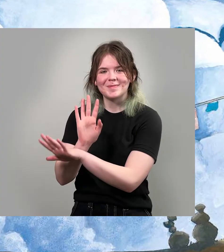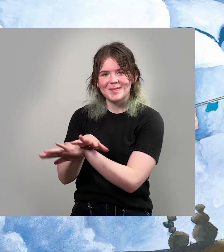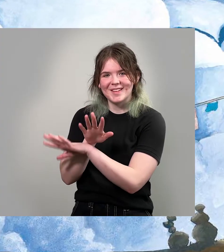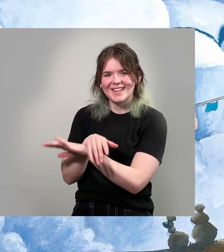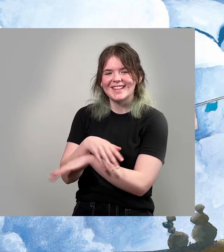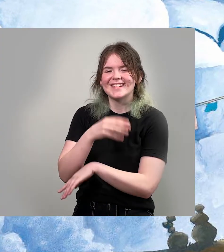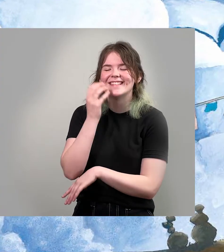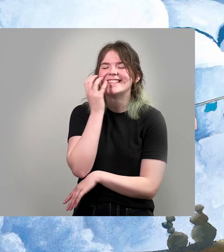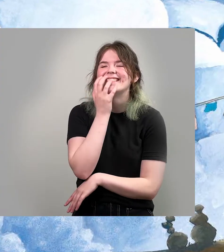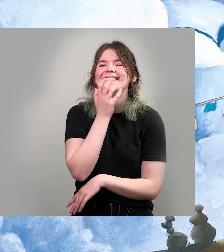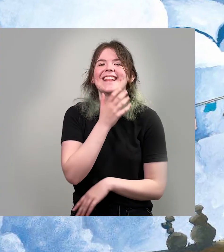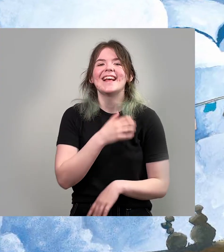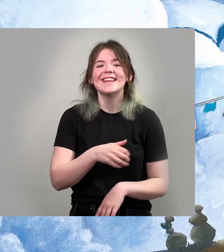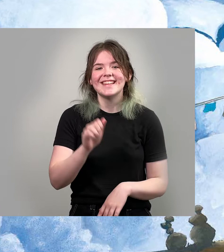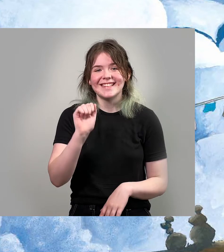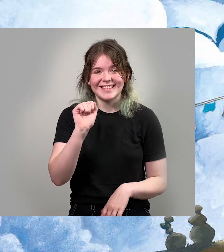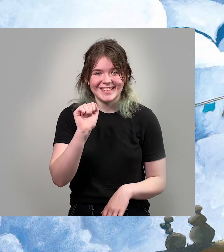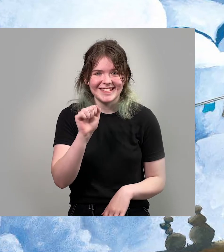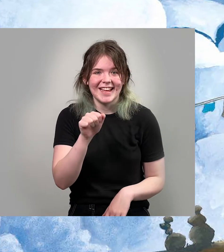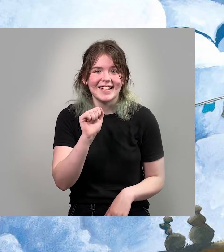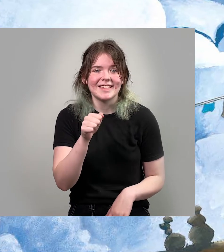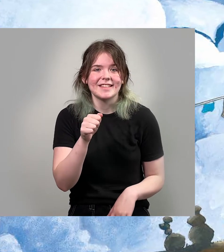"Yes," said the mermaid with a chuckle. You've solved the riddle."